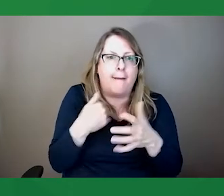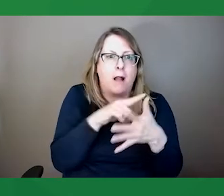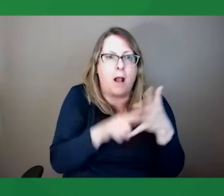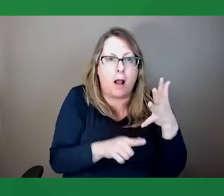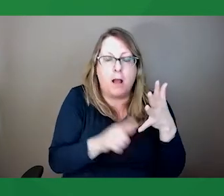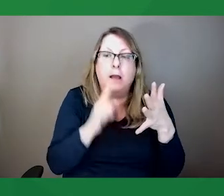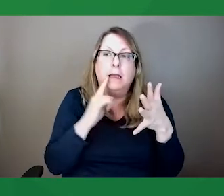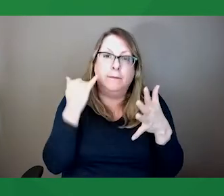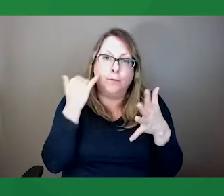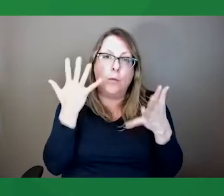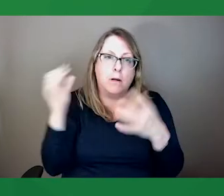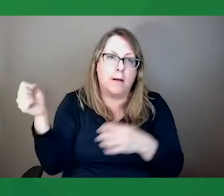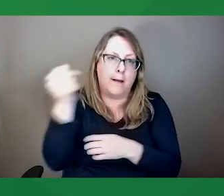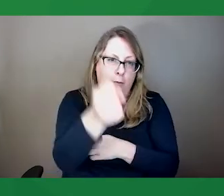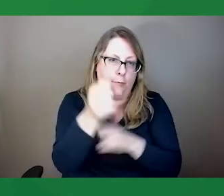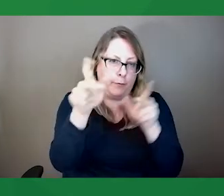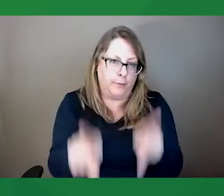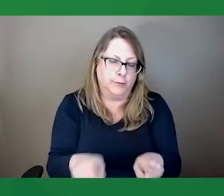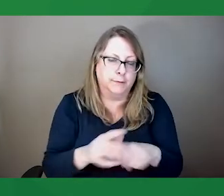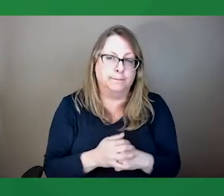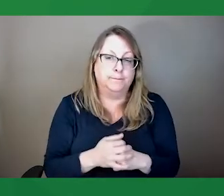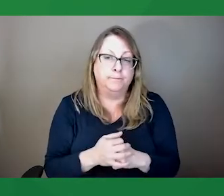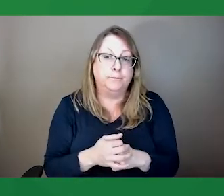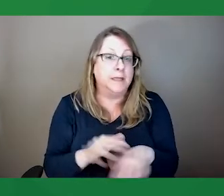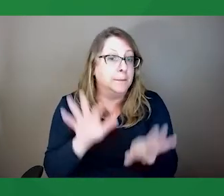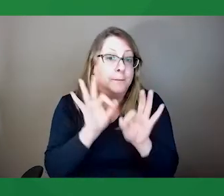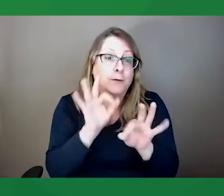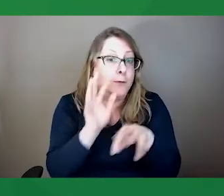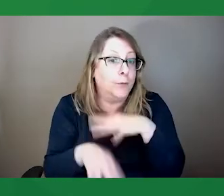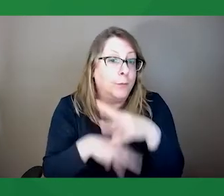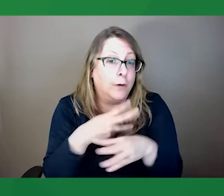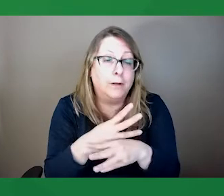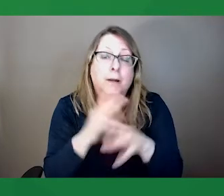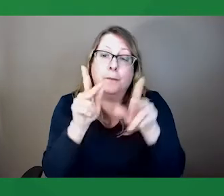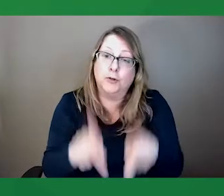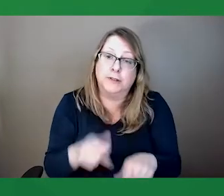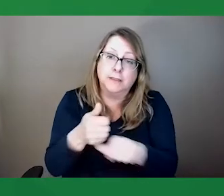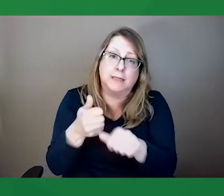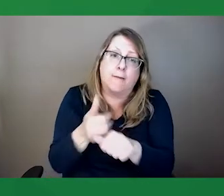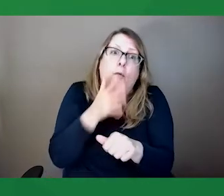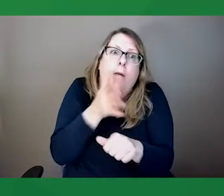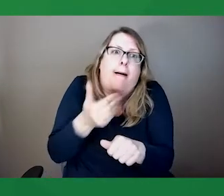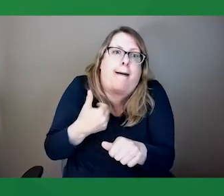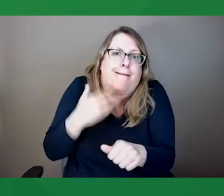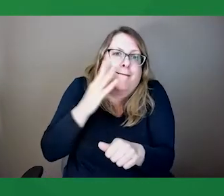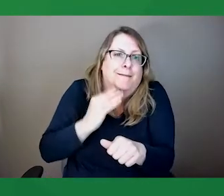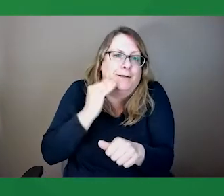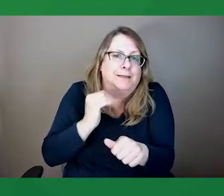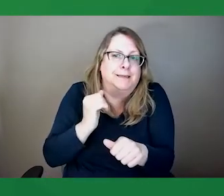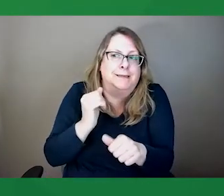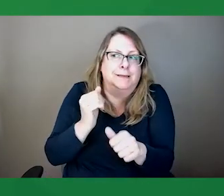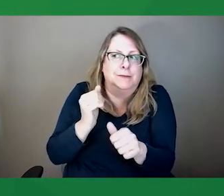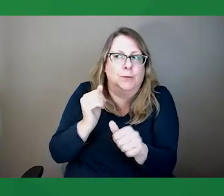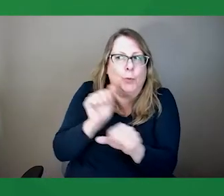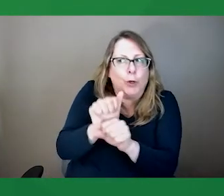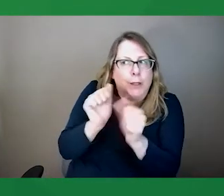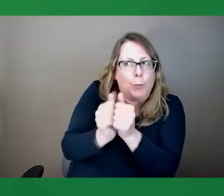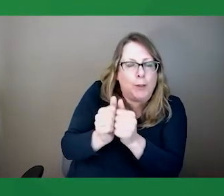Ideally you will like them to have experience with people with disabilities and how they use specific devices.